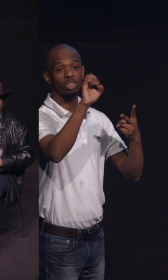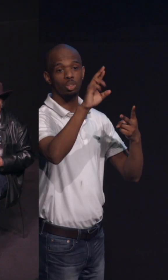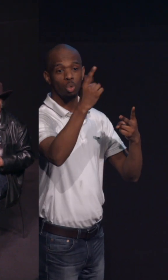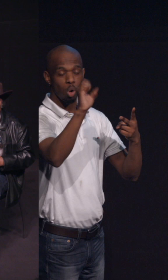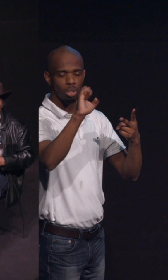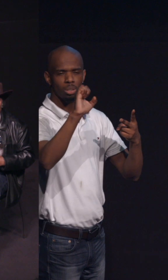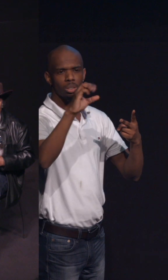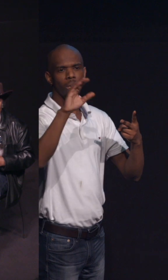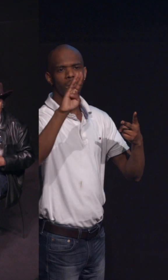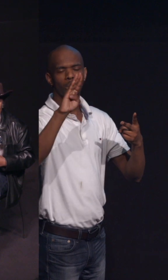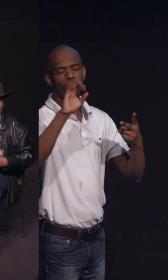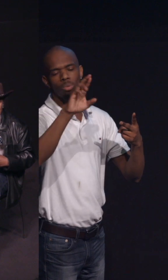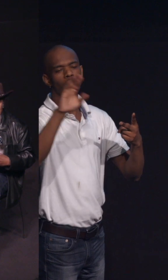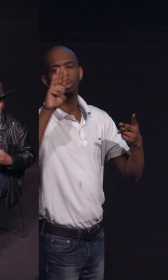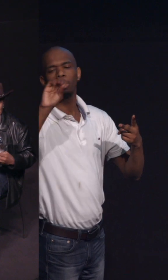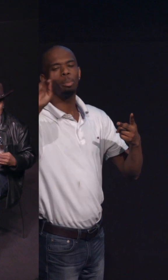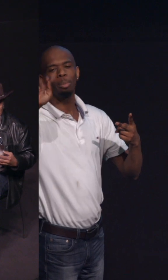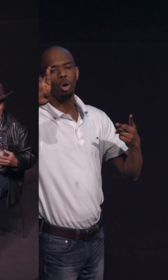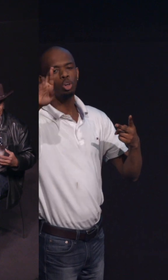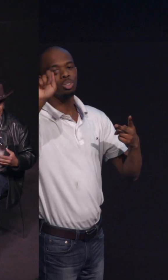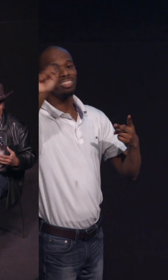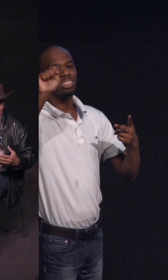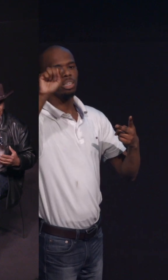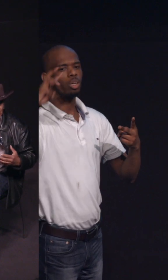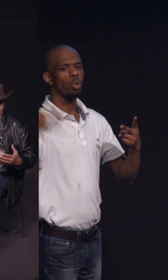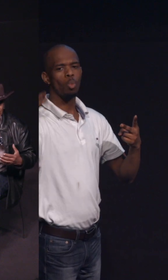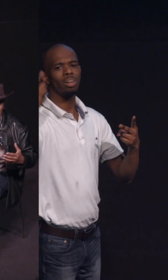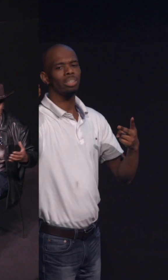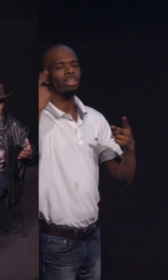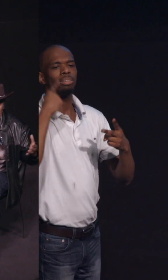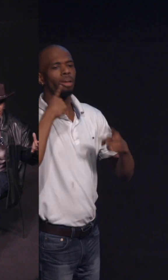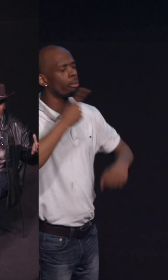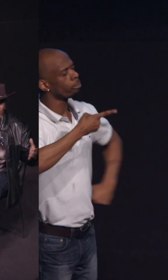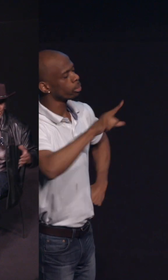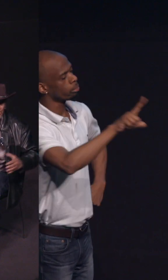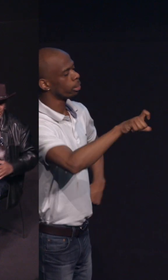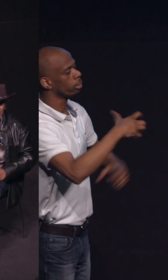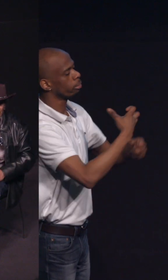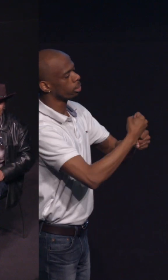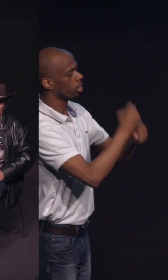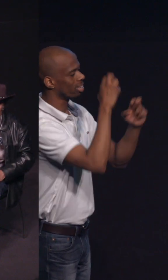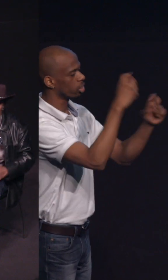"You need to get education and stuff like that." So my parents told me, you know, like I say,